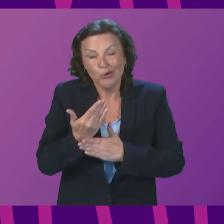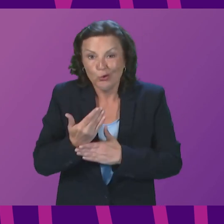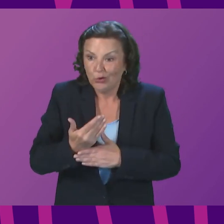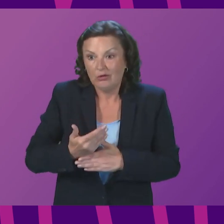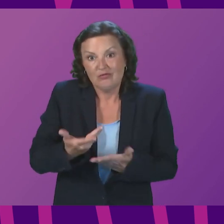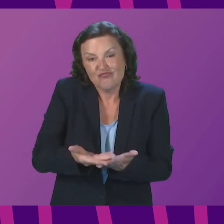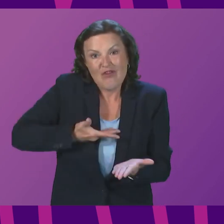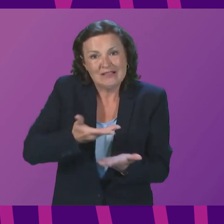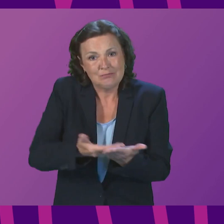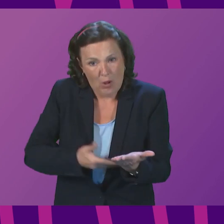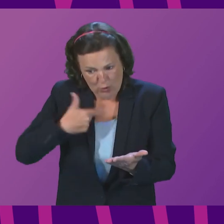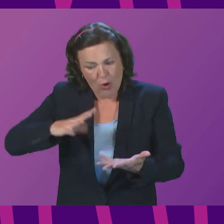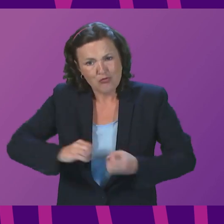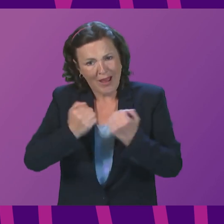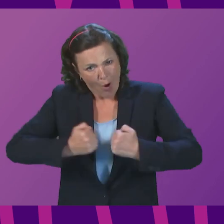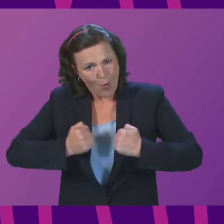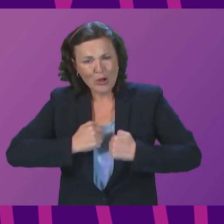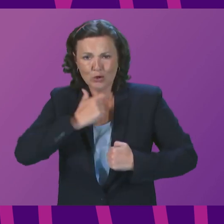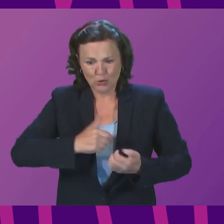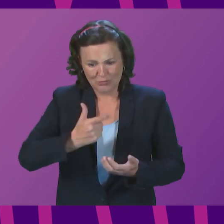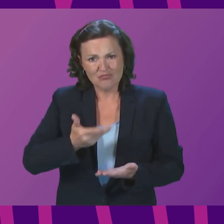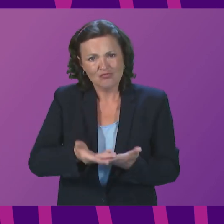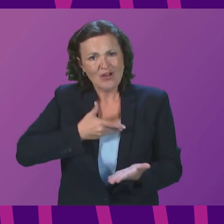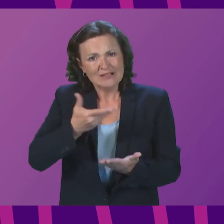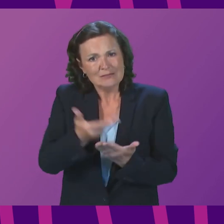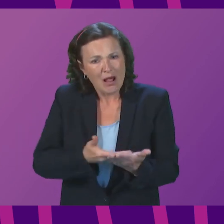this parliamentary session?